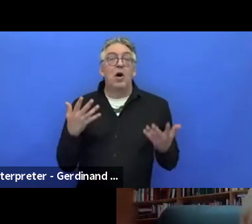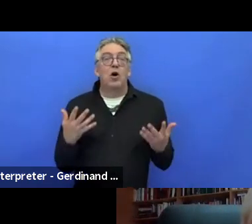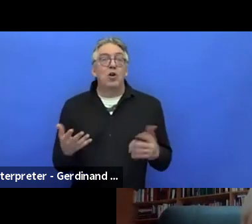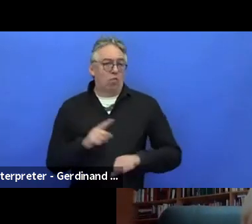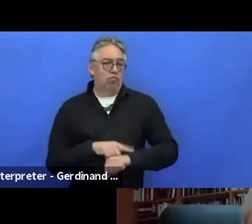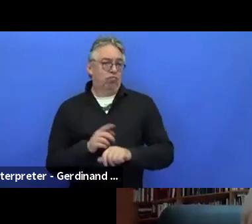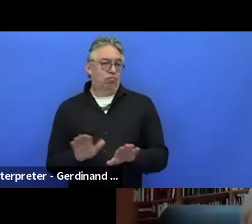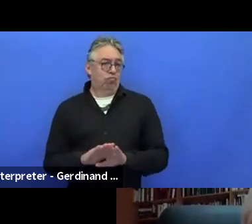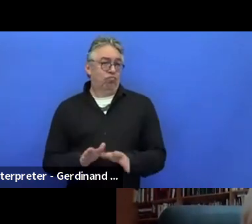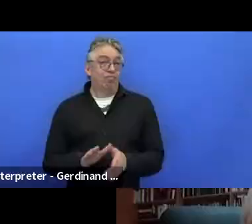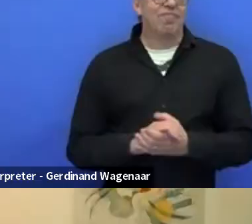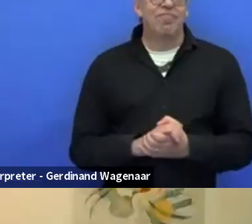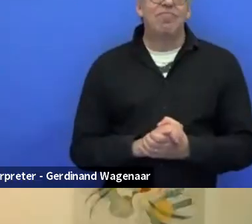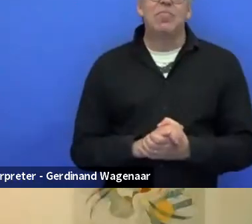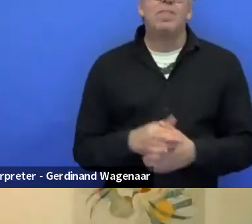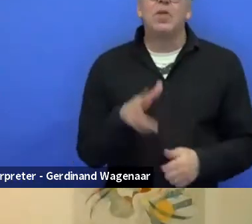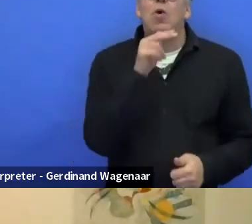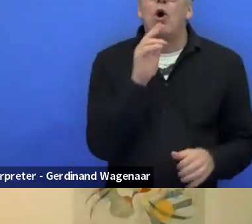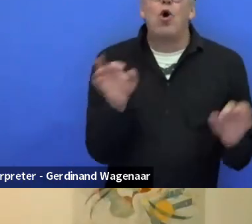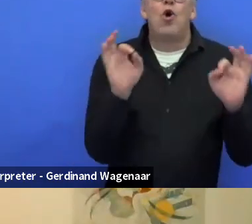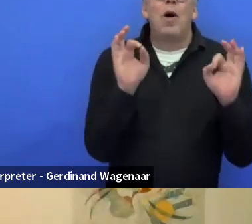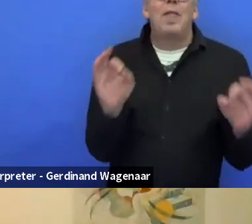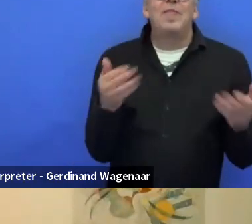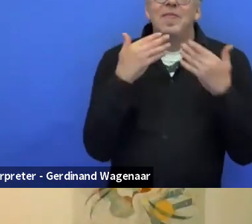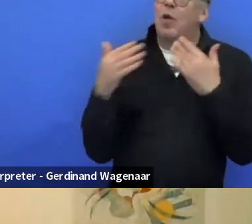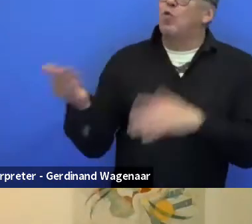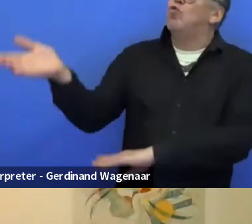Thank you to our speakers and experts for today,